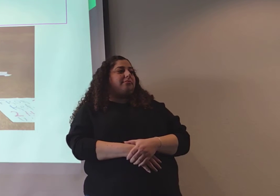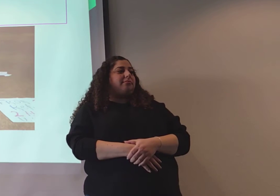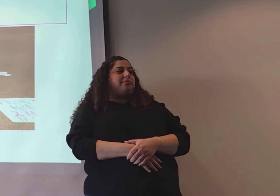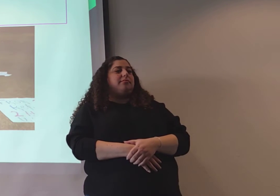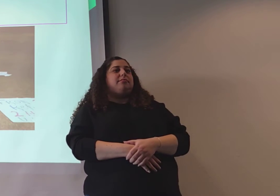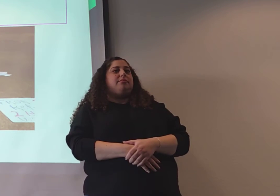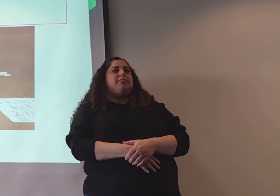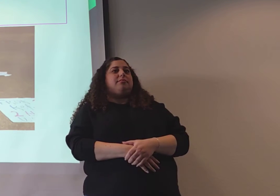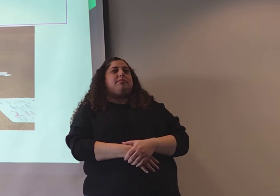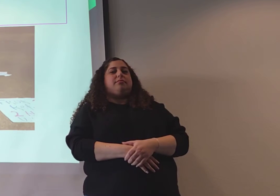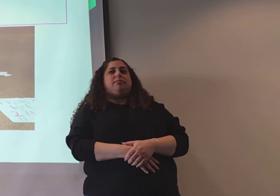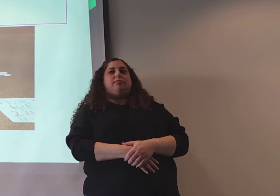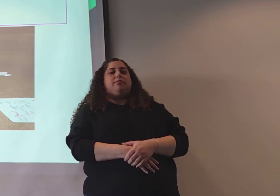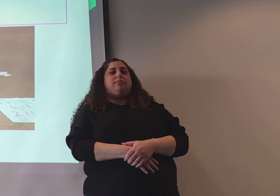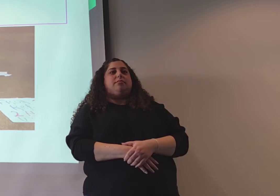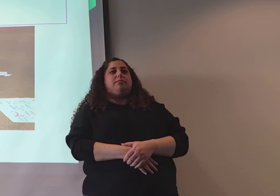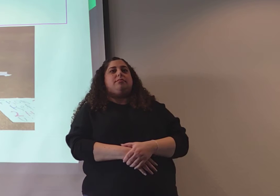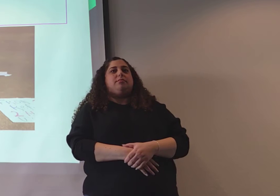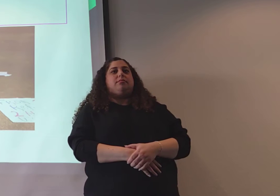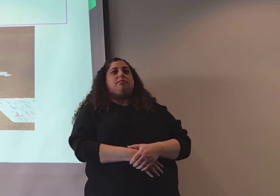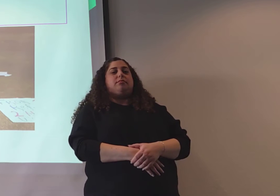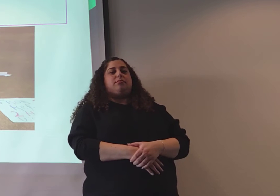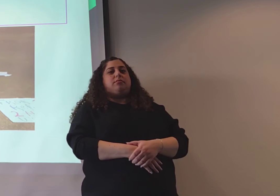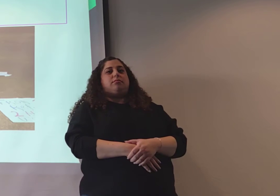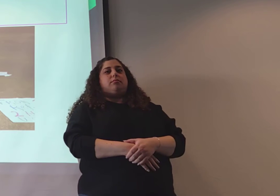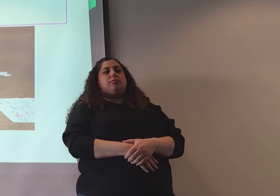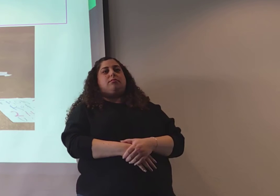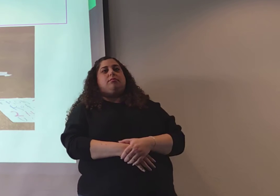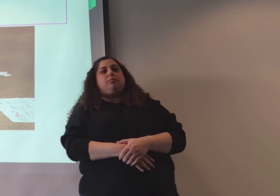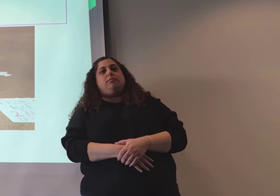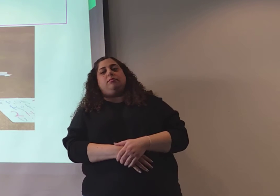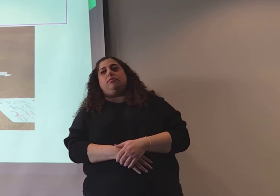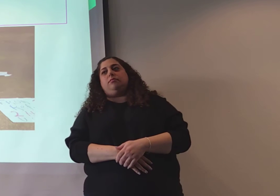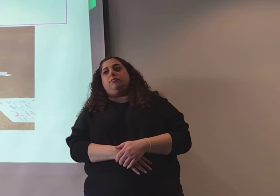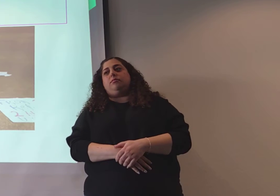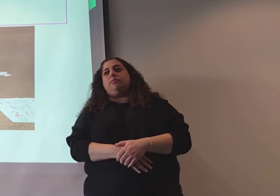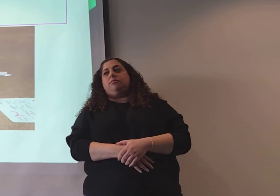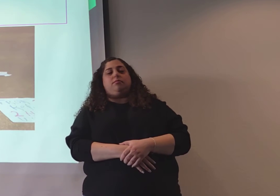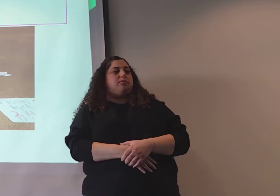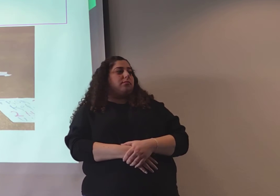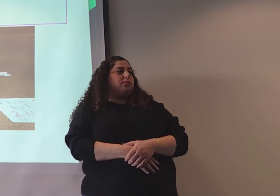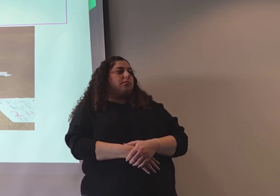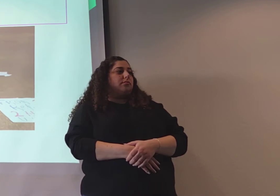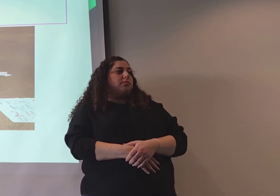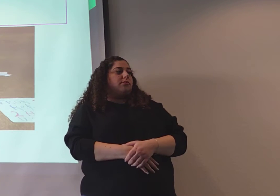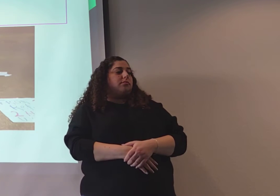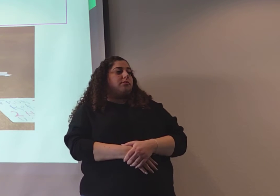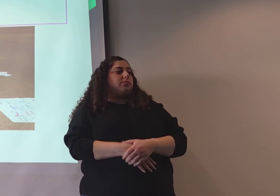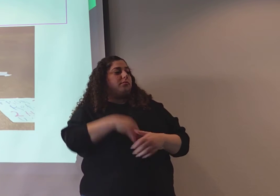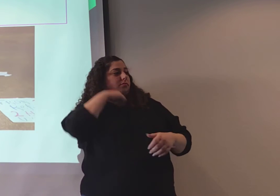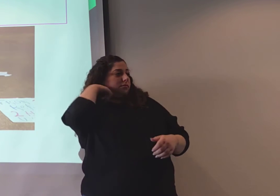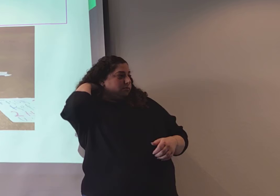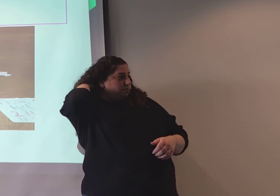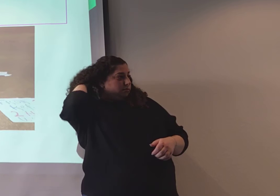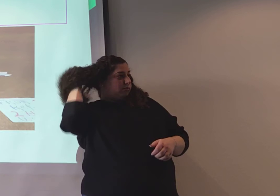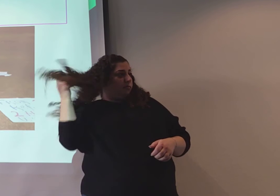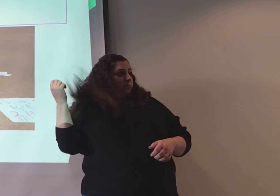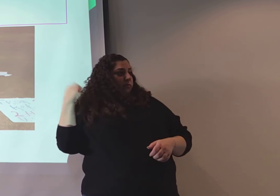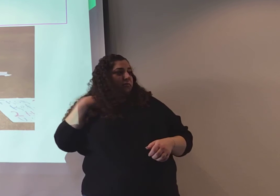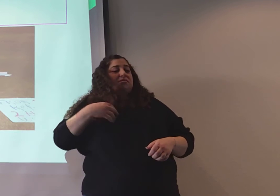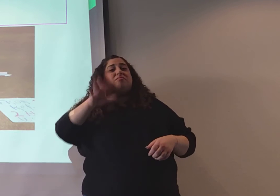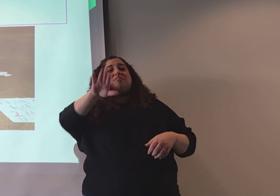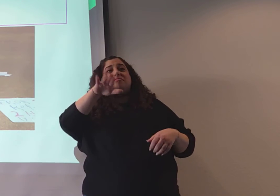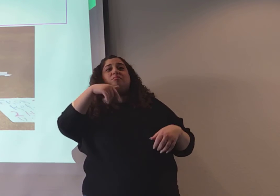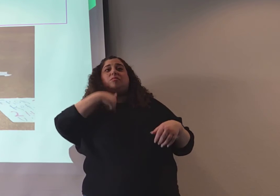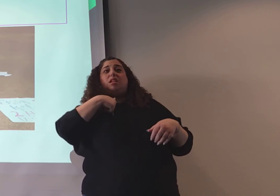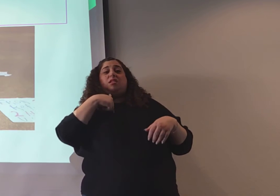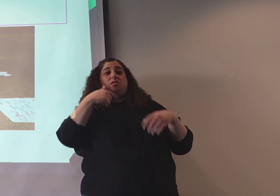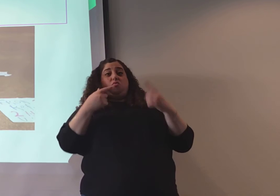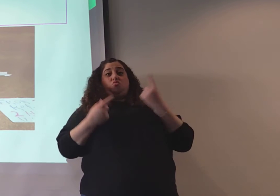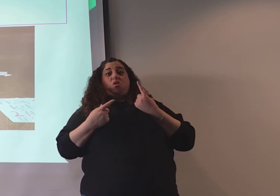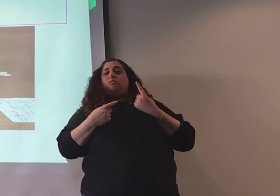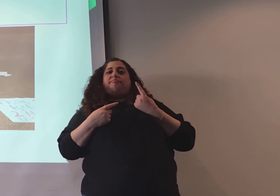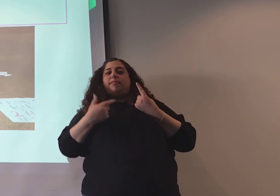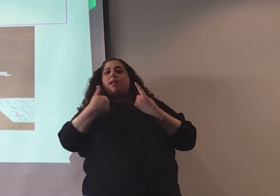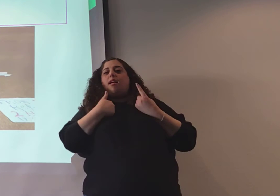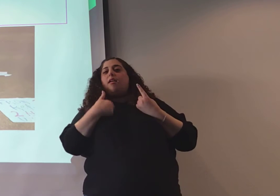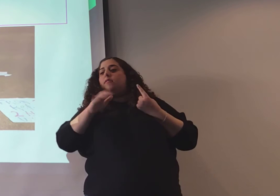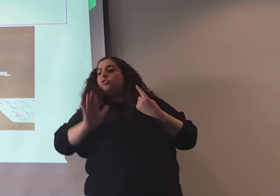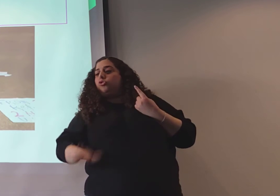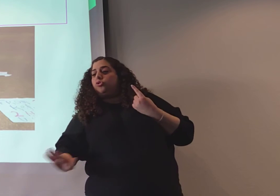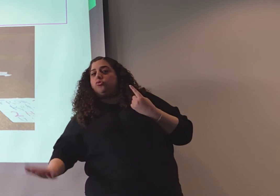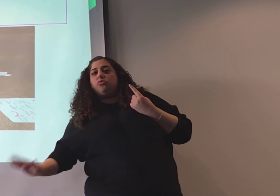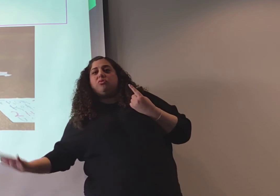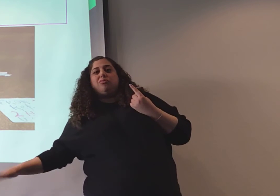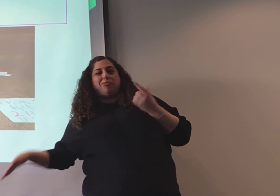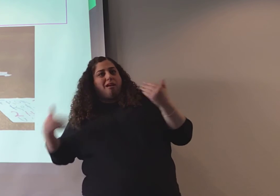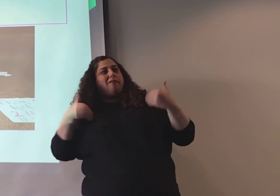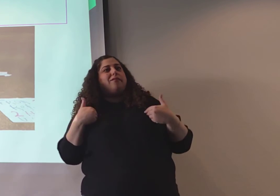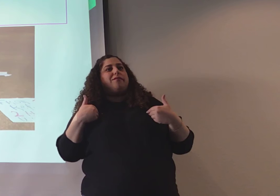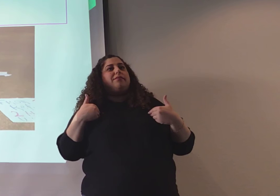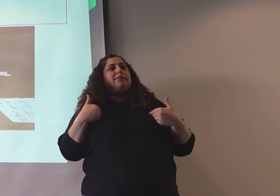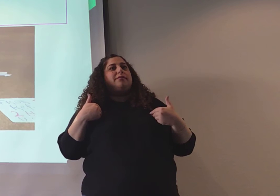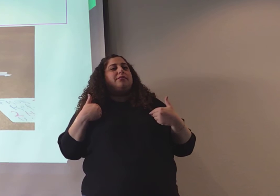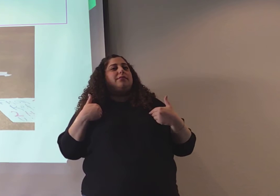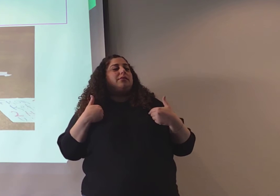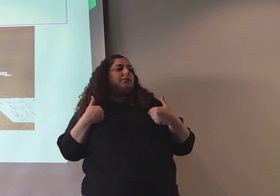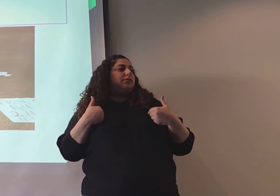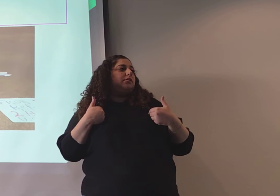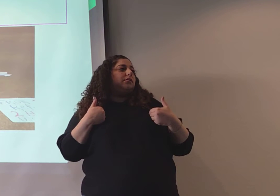...if we don't move out, what would happen to them?